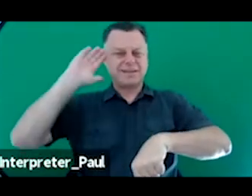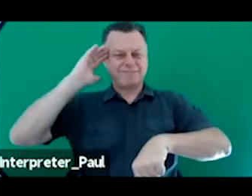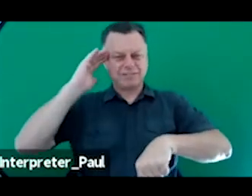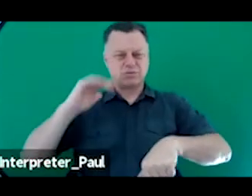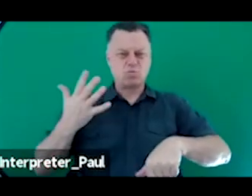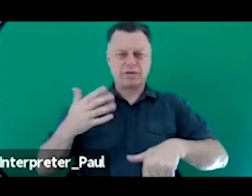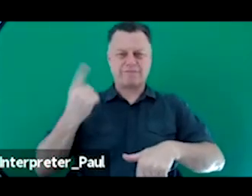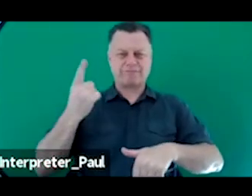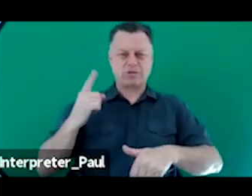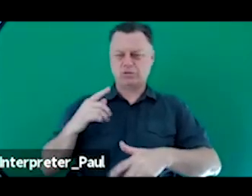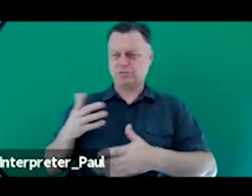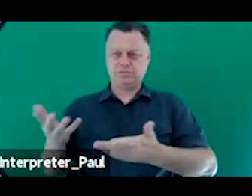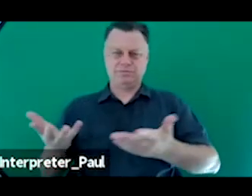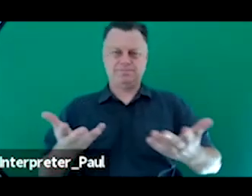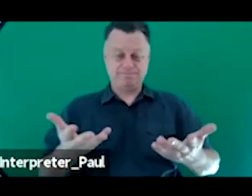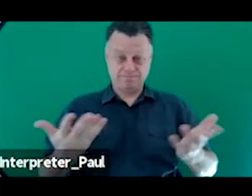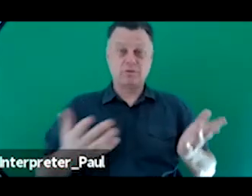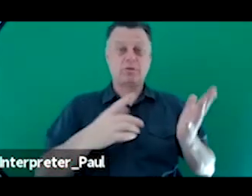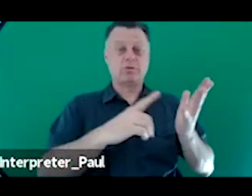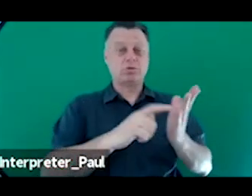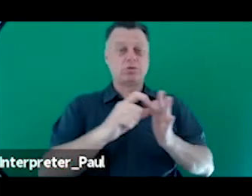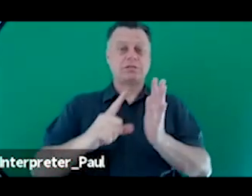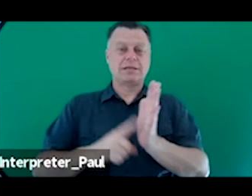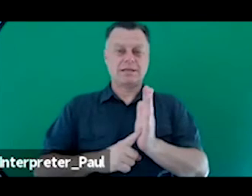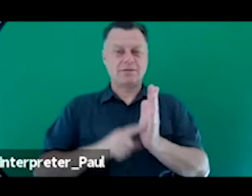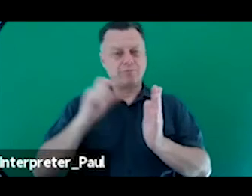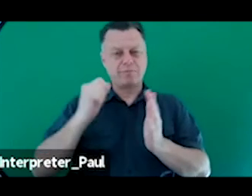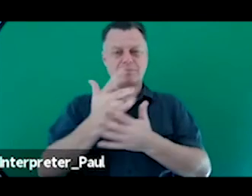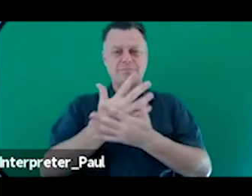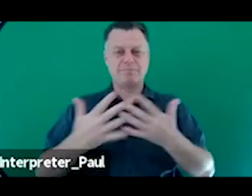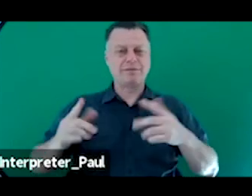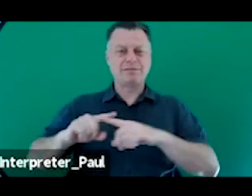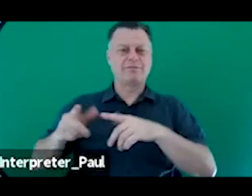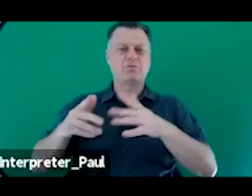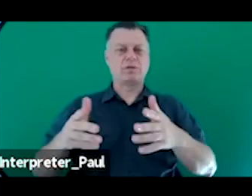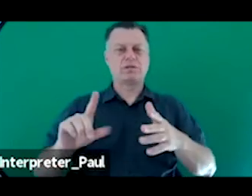So, universal design for learning, multiple means of staying engaged,